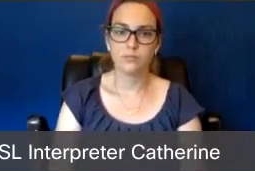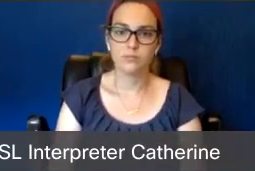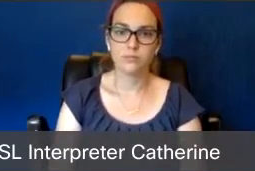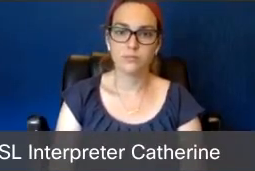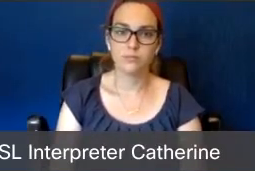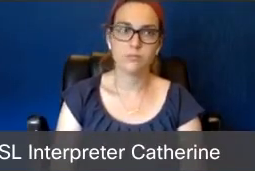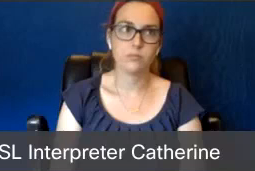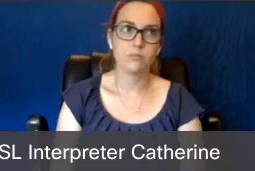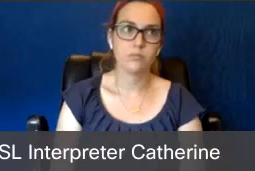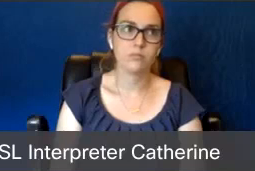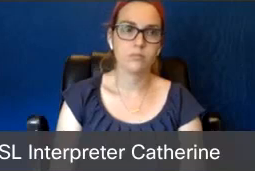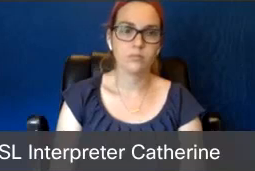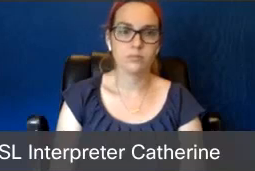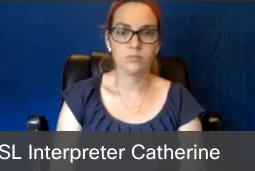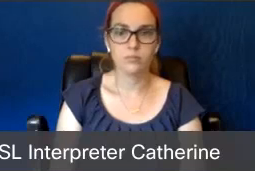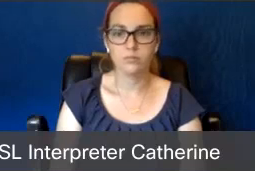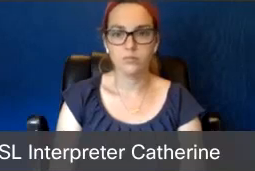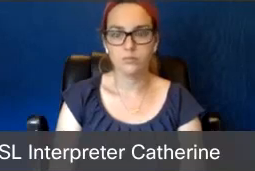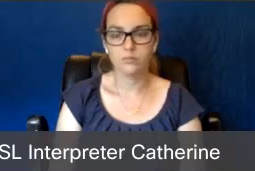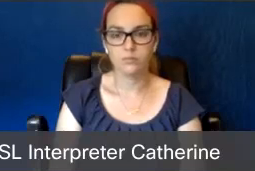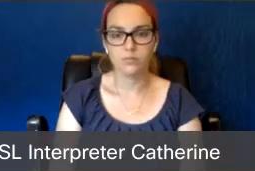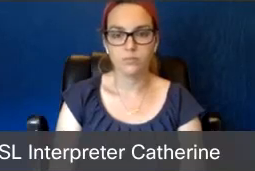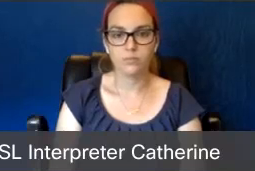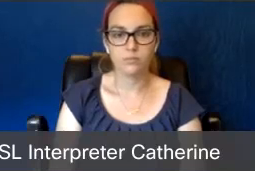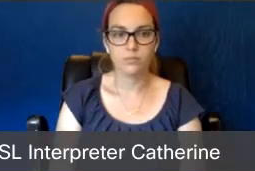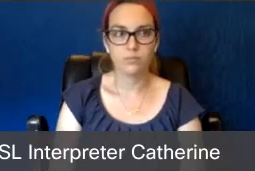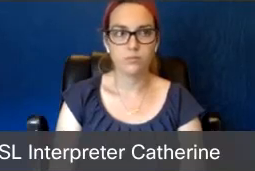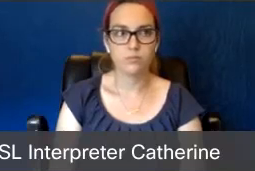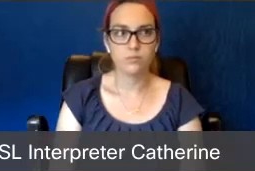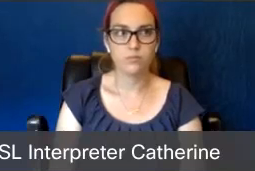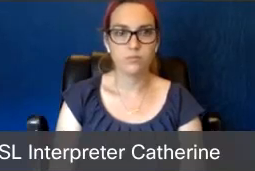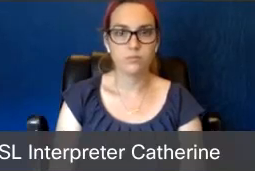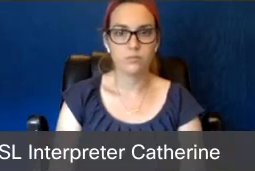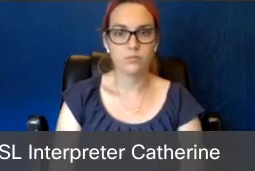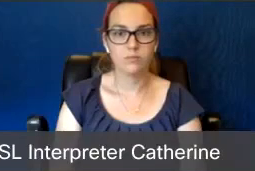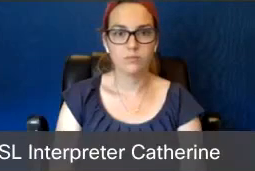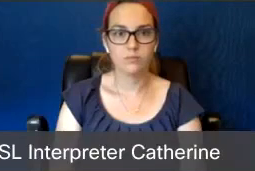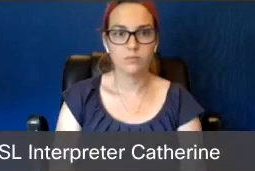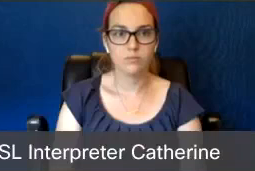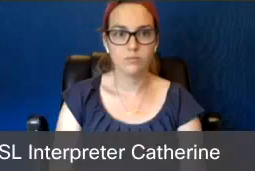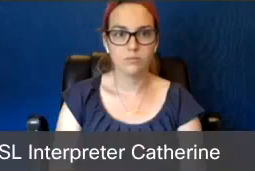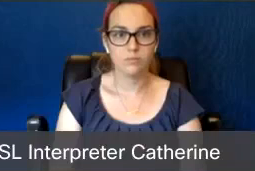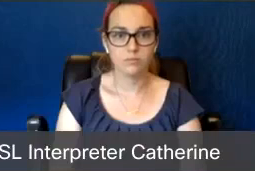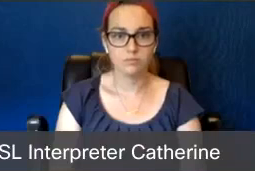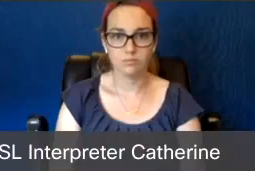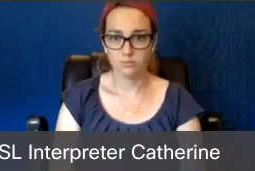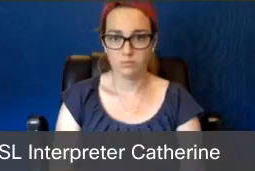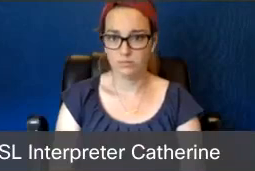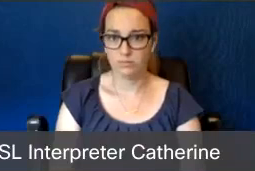of all drug court team members. And now I'm going to turn the slides over to my good friend